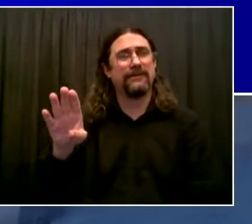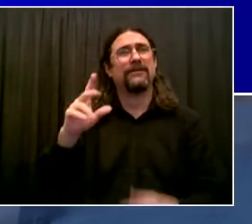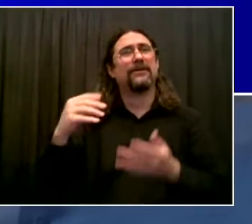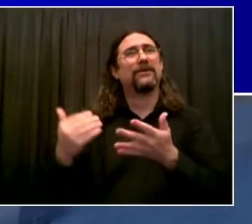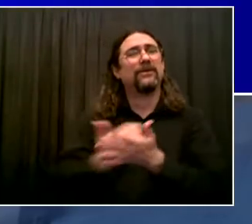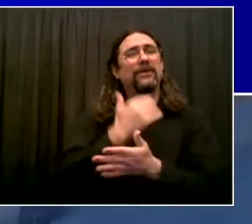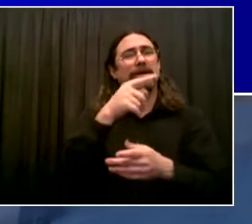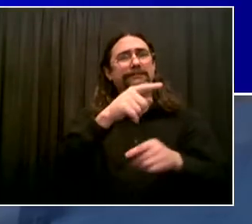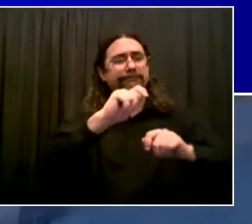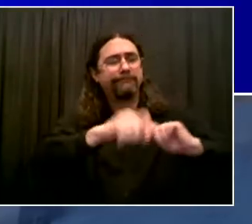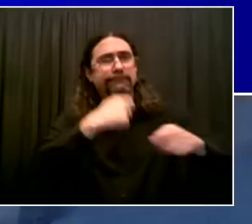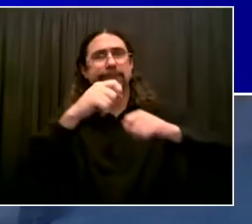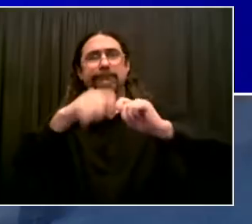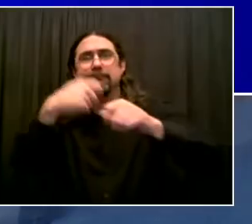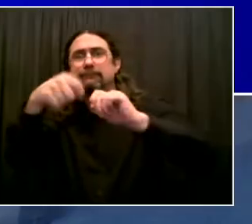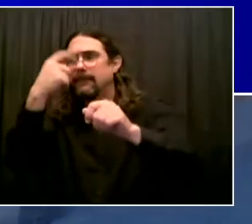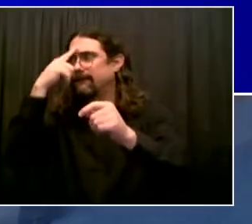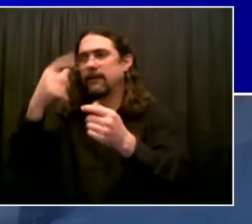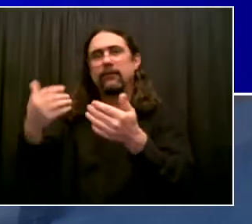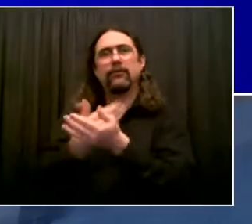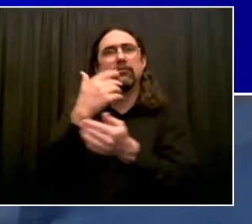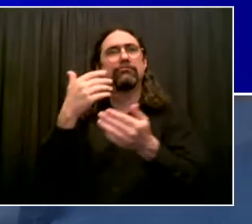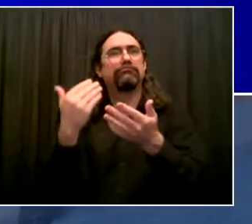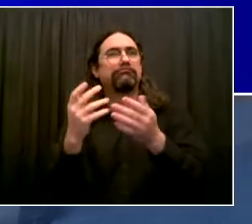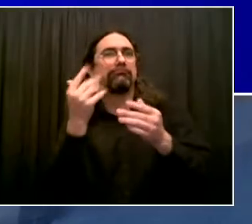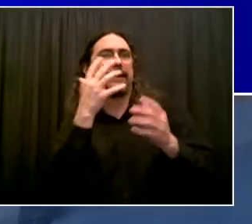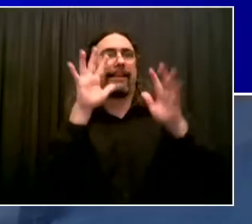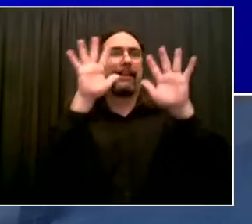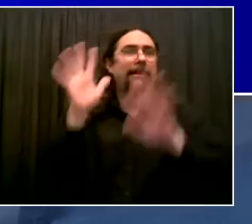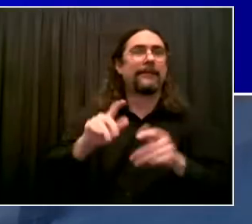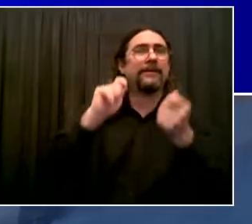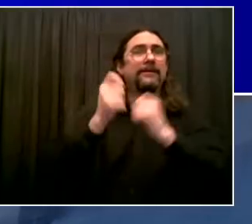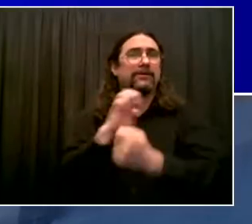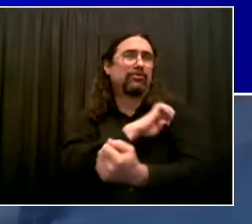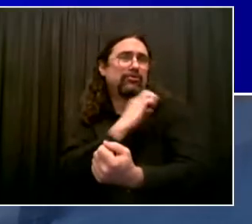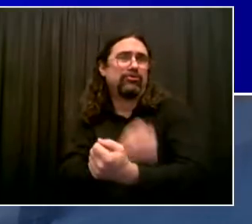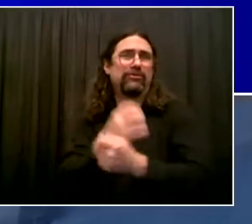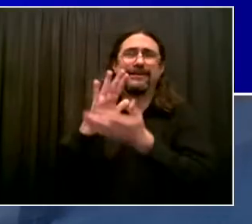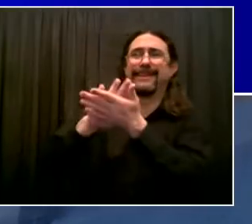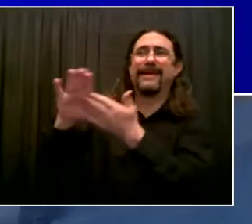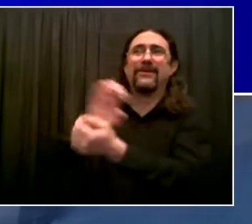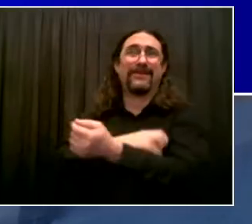AND RTERO FITTING BUILDINGS AND ALL THE THINGS THAT GO ALONG